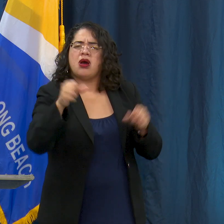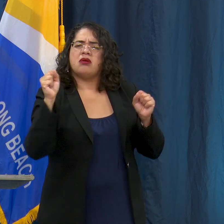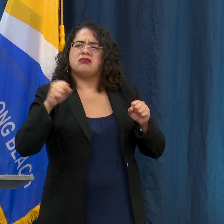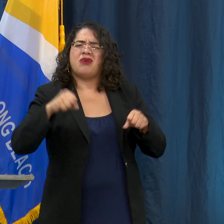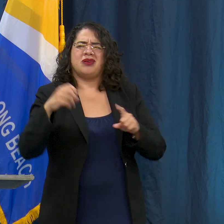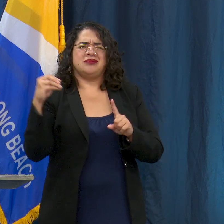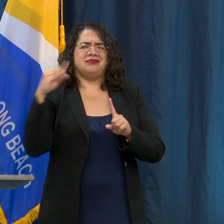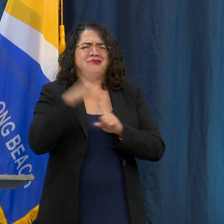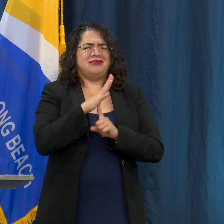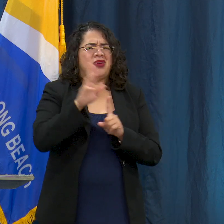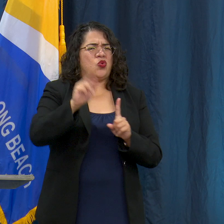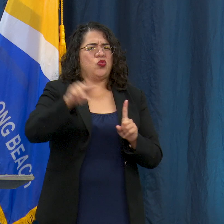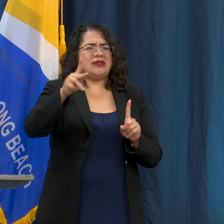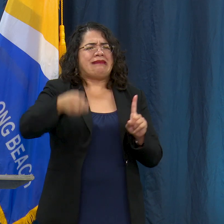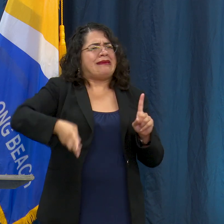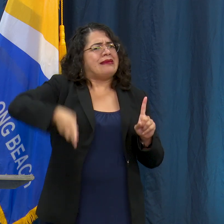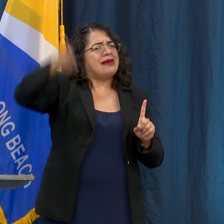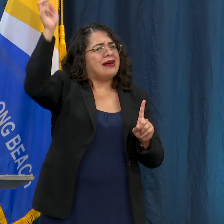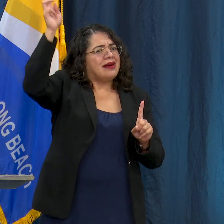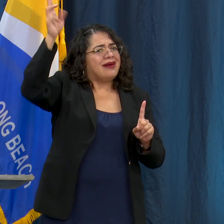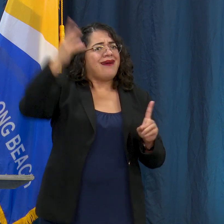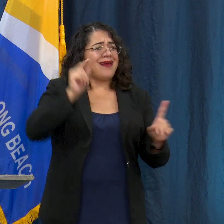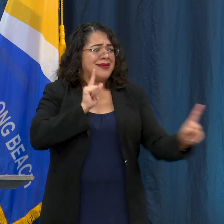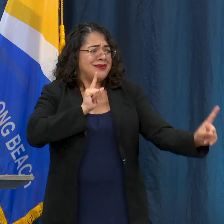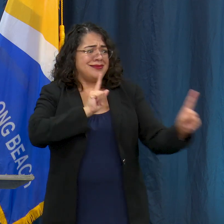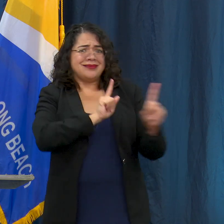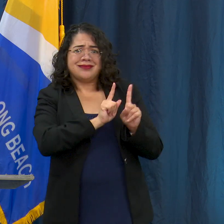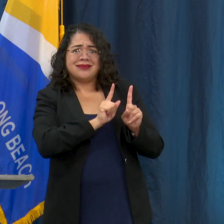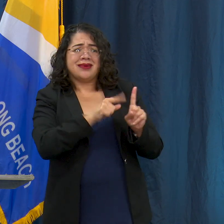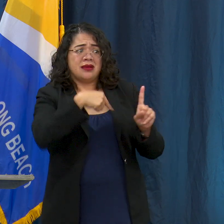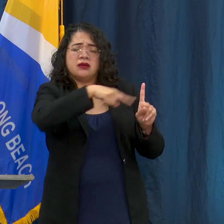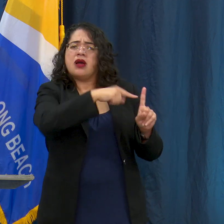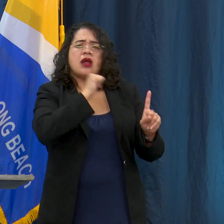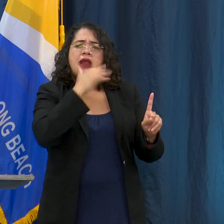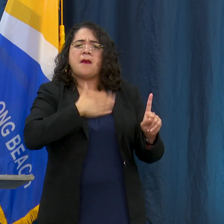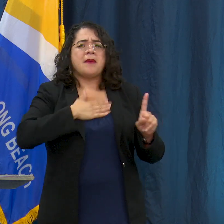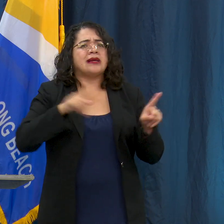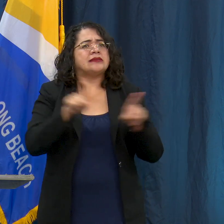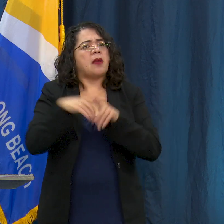higher the risk of COVID-19 spreading. Please try and follow local and state